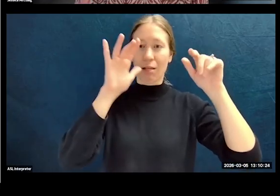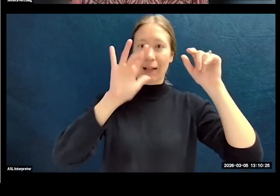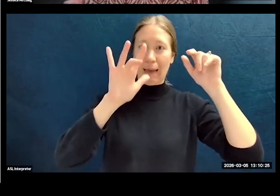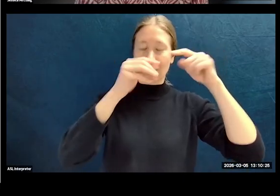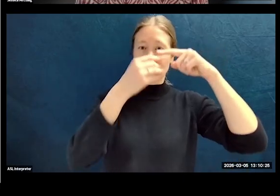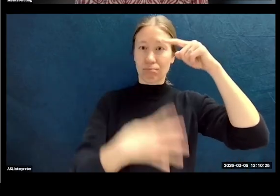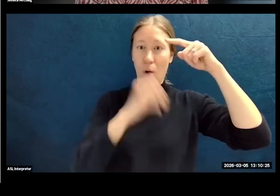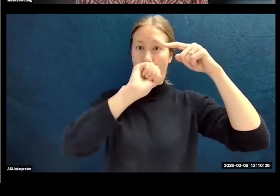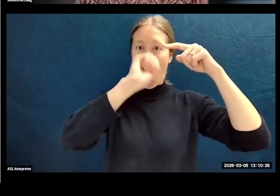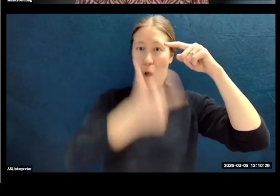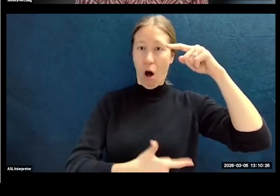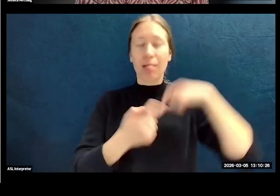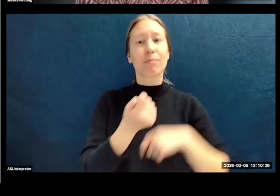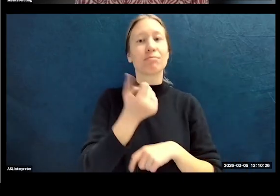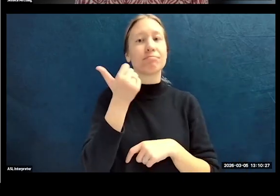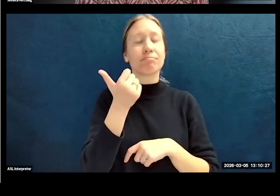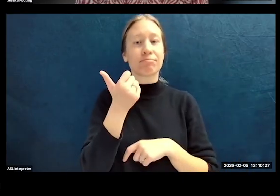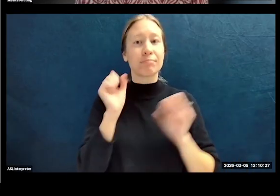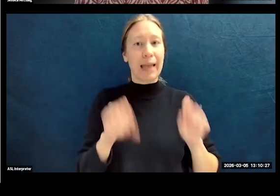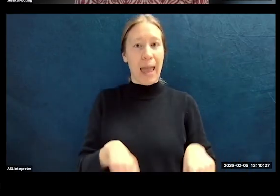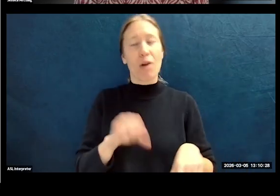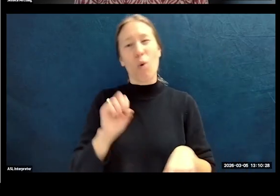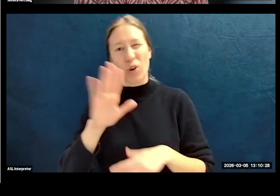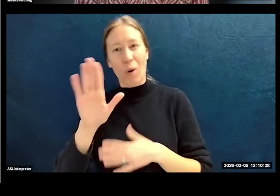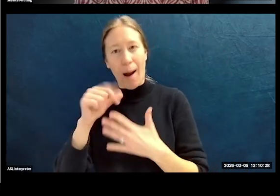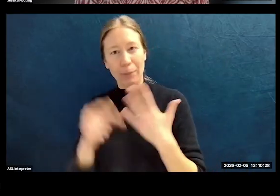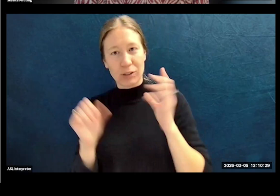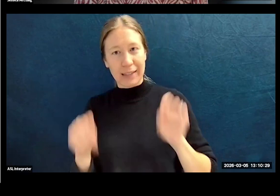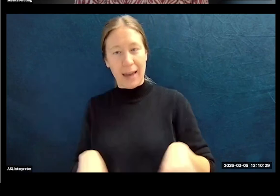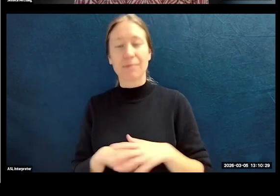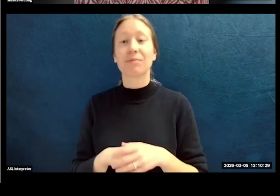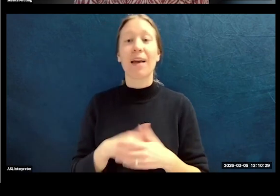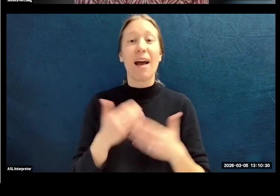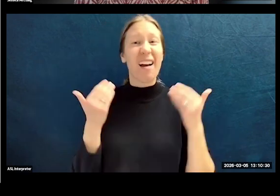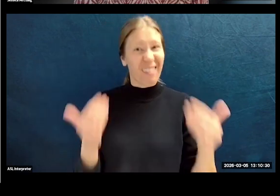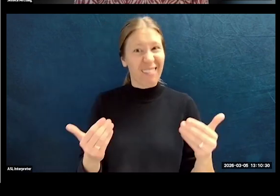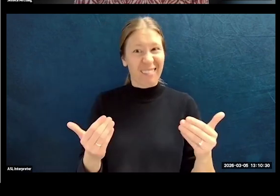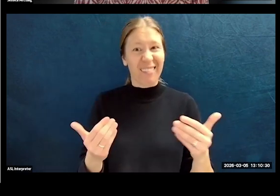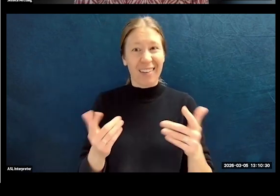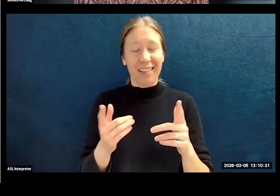or you can use your options menu to delete all of the tags and then you can rebuild that tags tree from scratch.